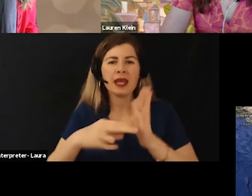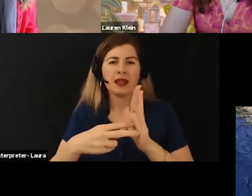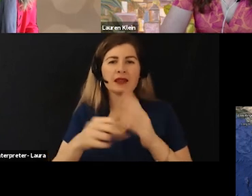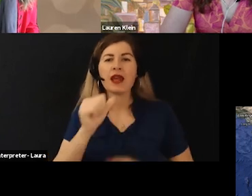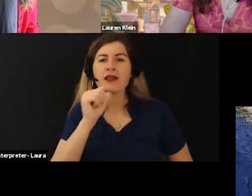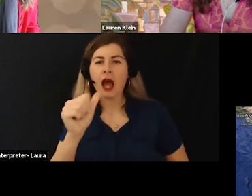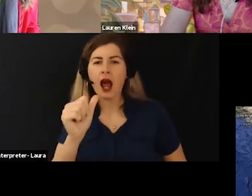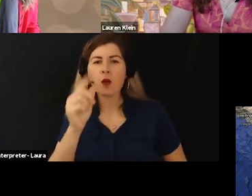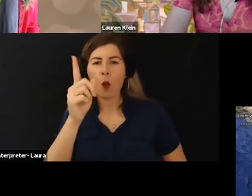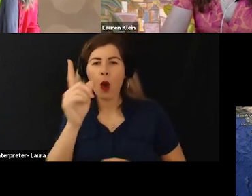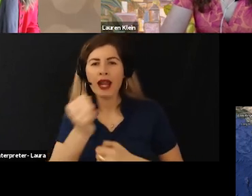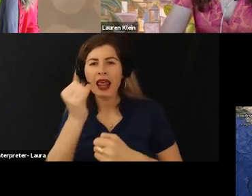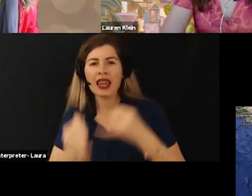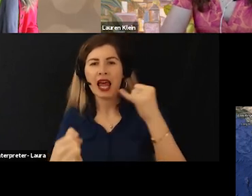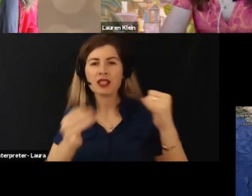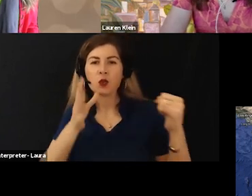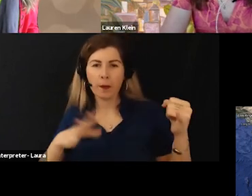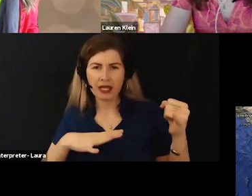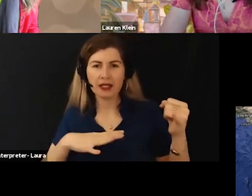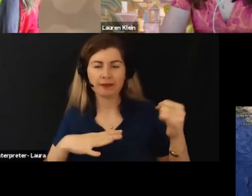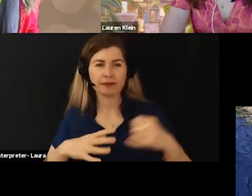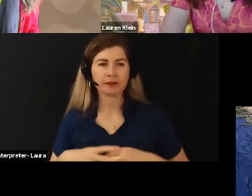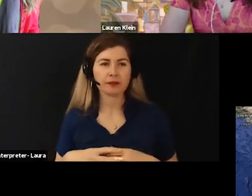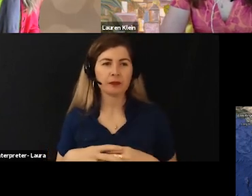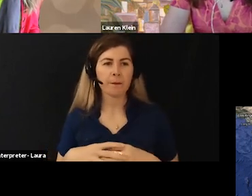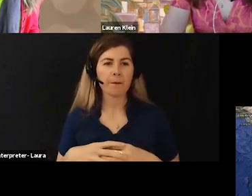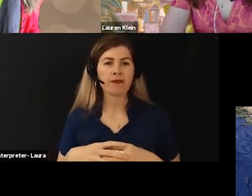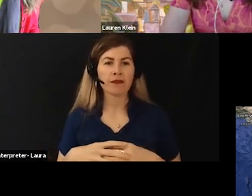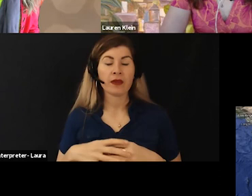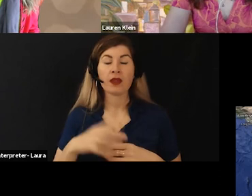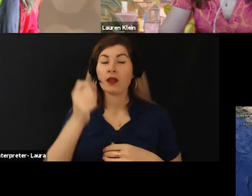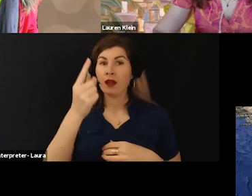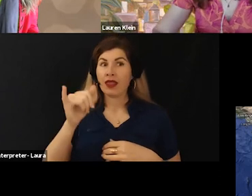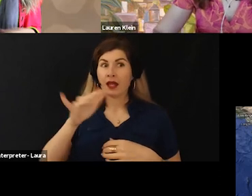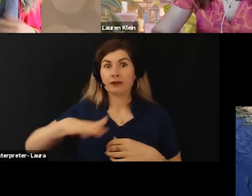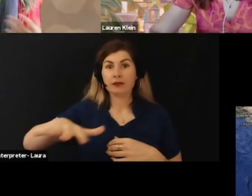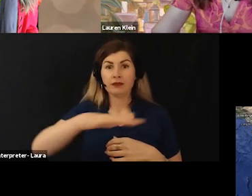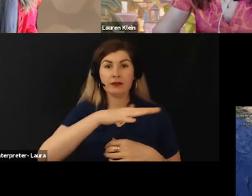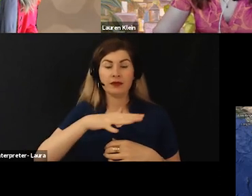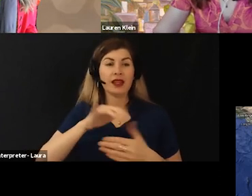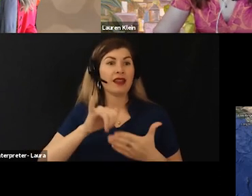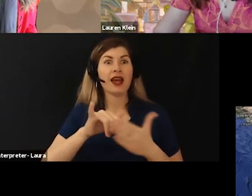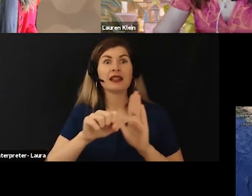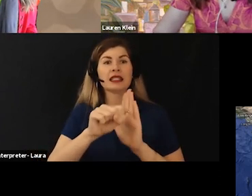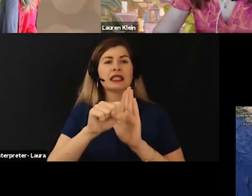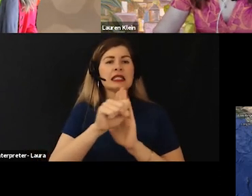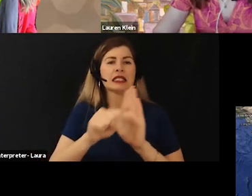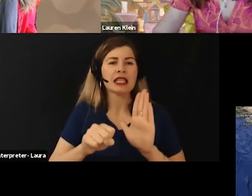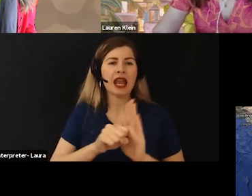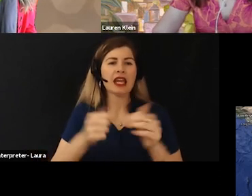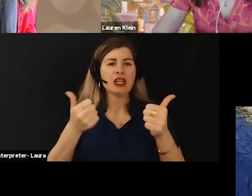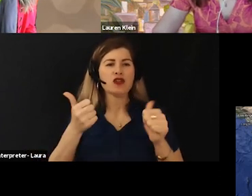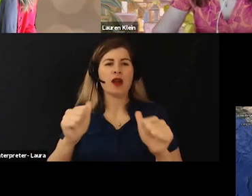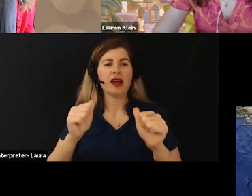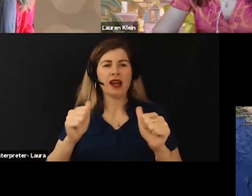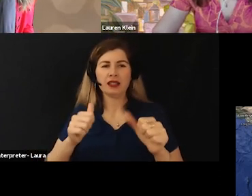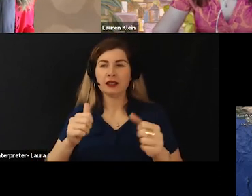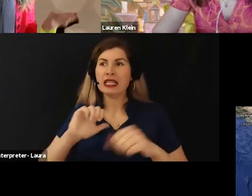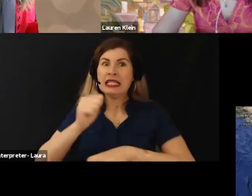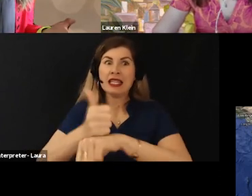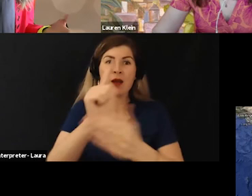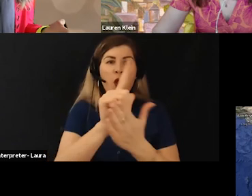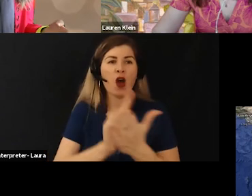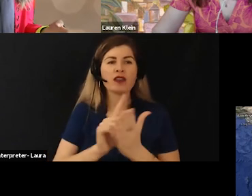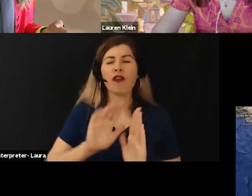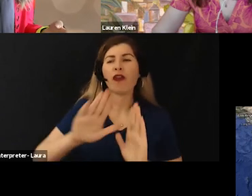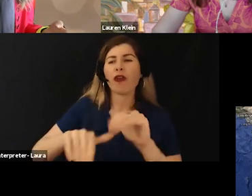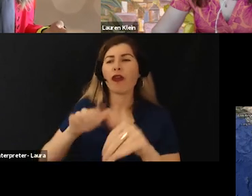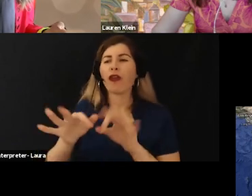And because of the way in which the state, basically neglects to fully implement its own laws and provisions in the sense that it's on the books that feminist side is a crime.